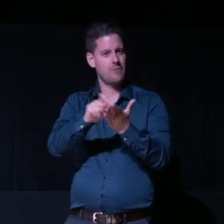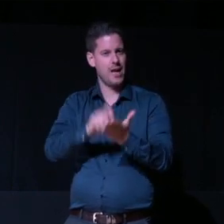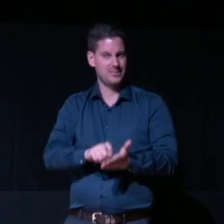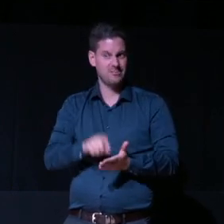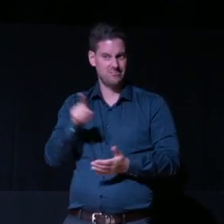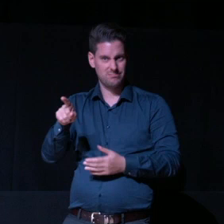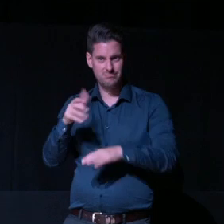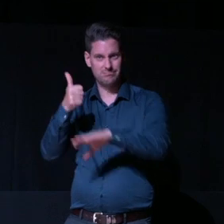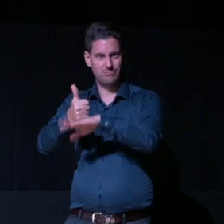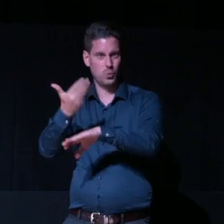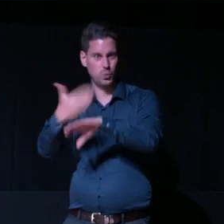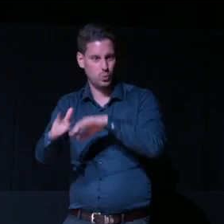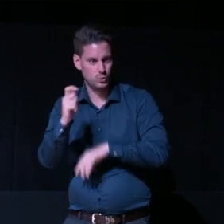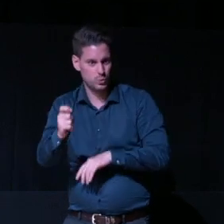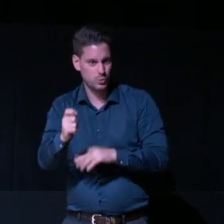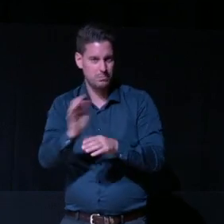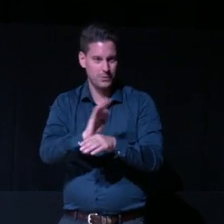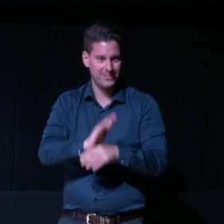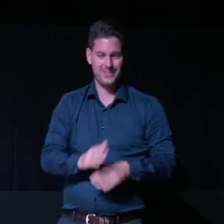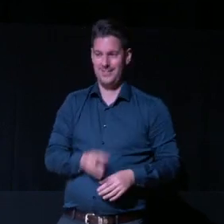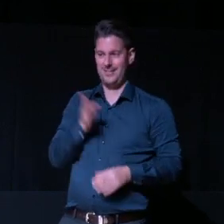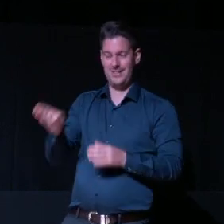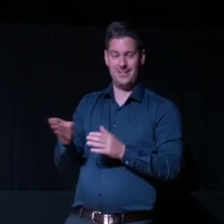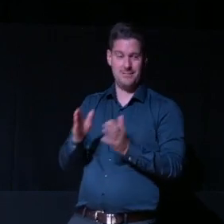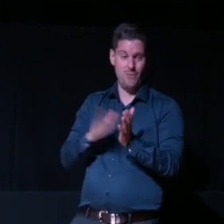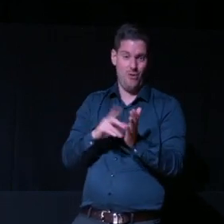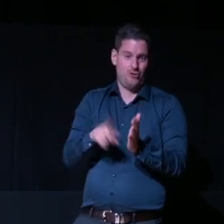And I think we sort of